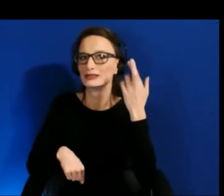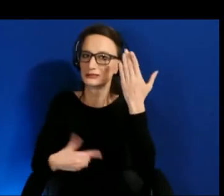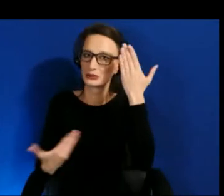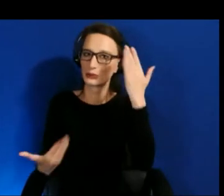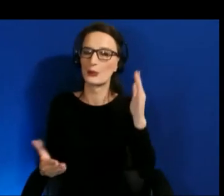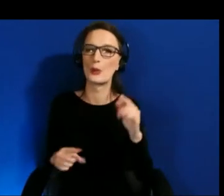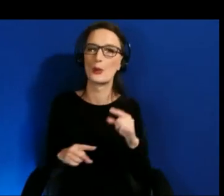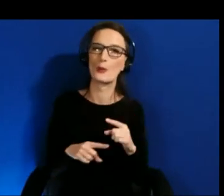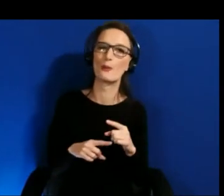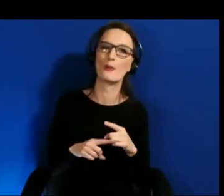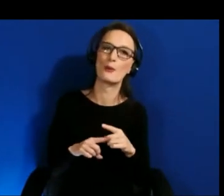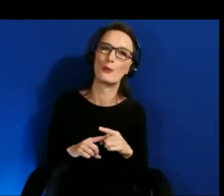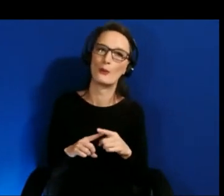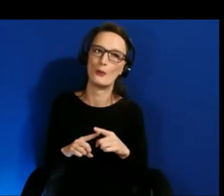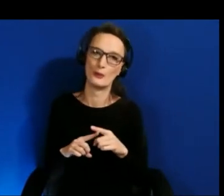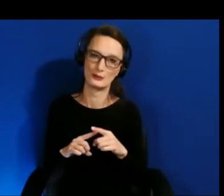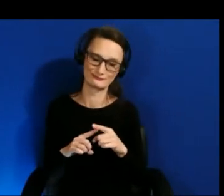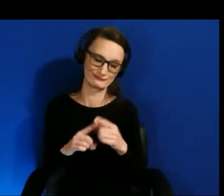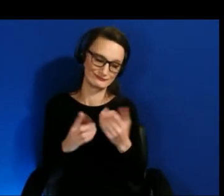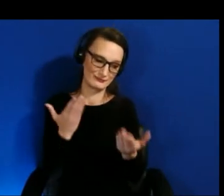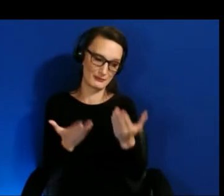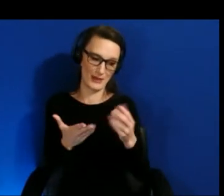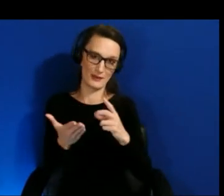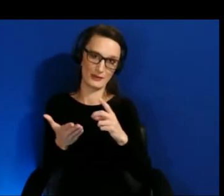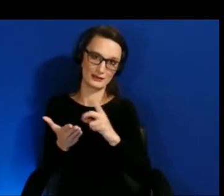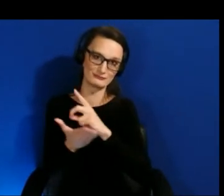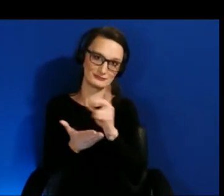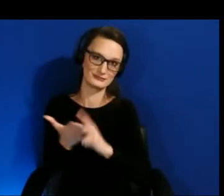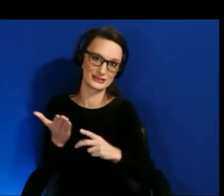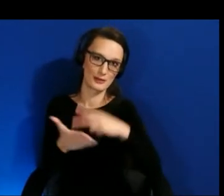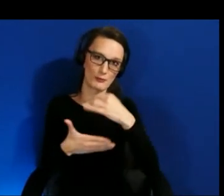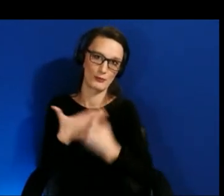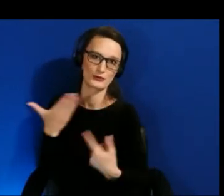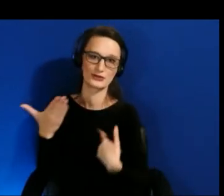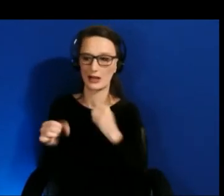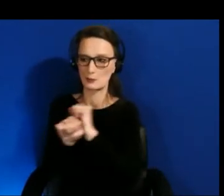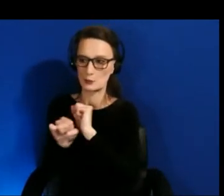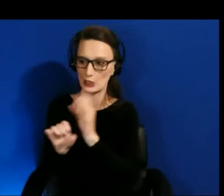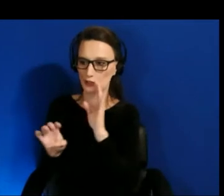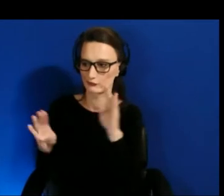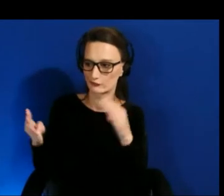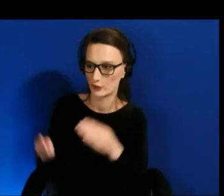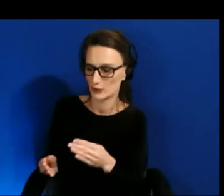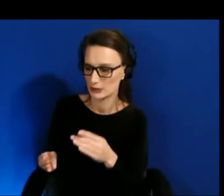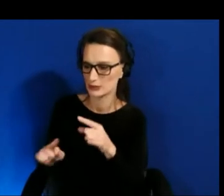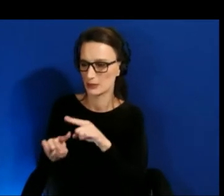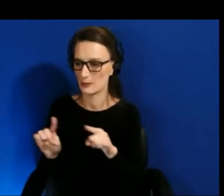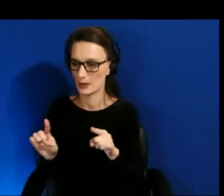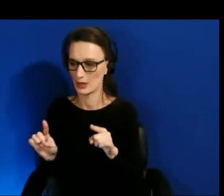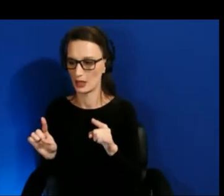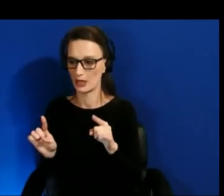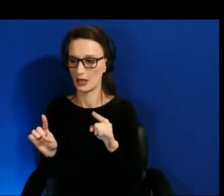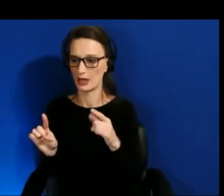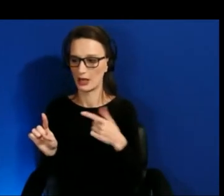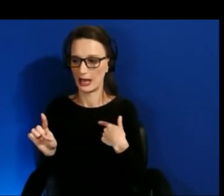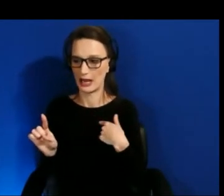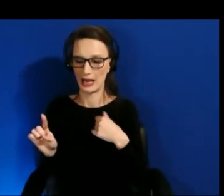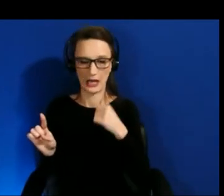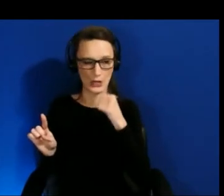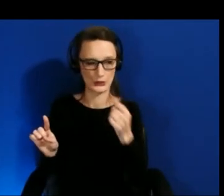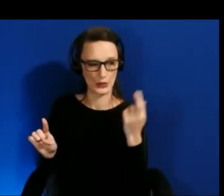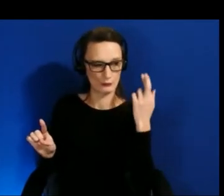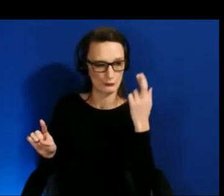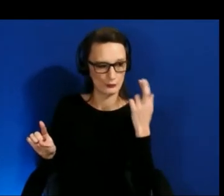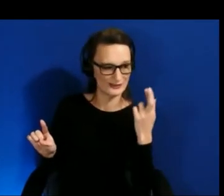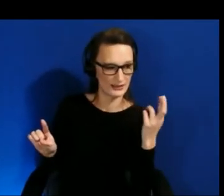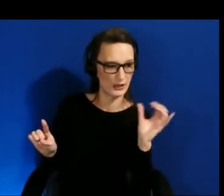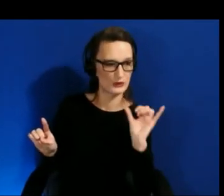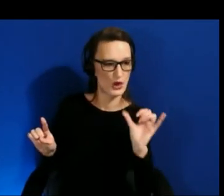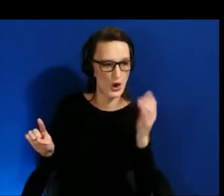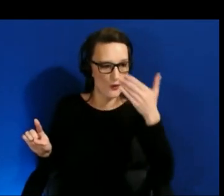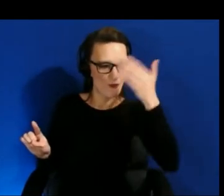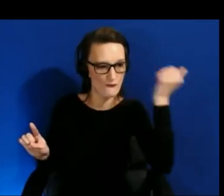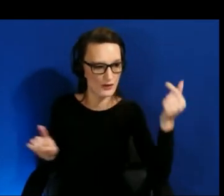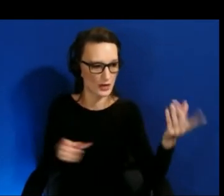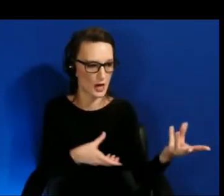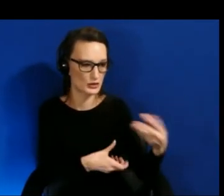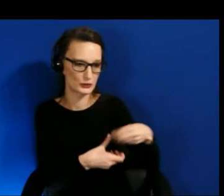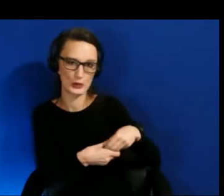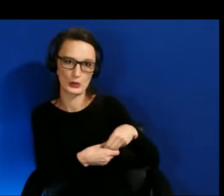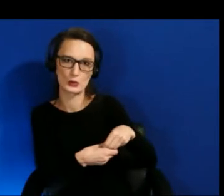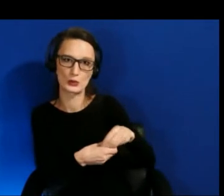whatever design project I work on, I fail to include, like one glaring problem is I have